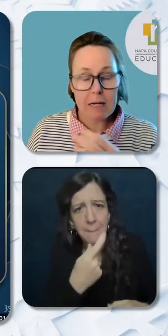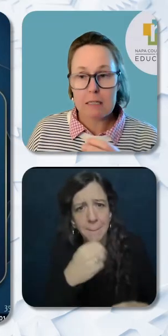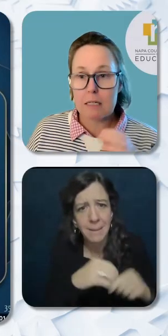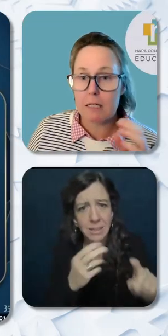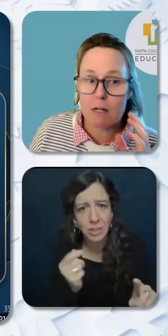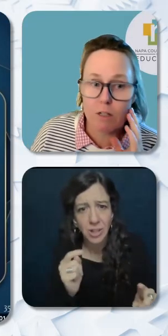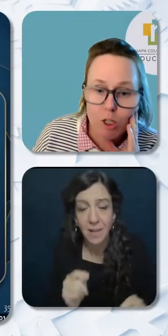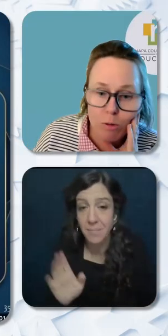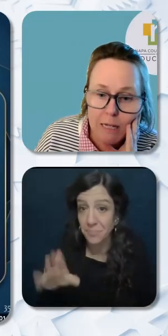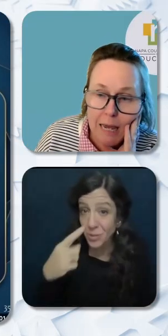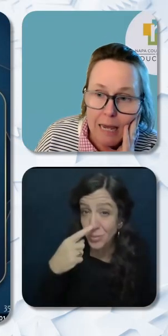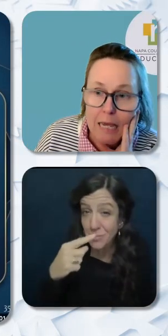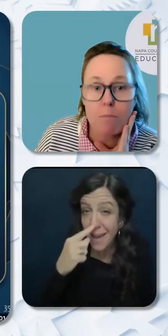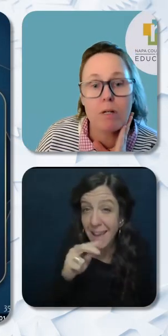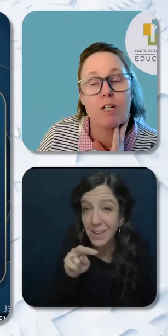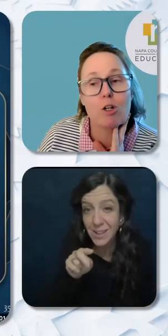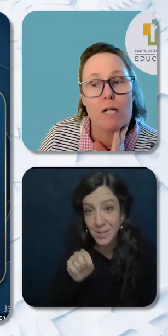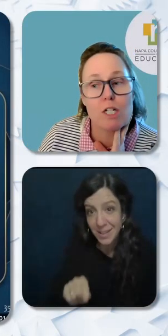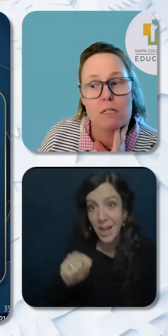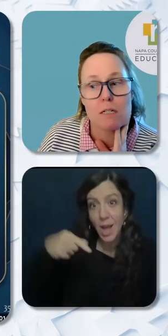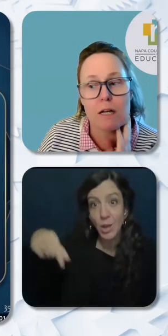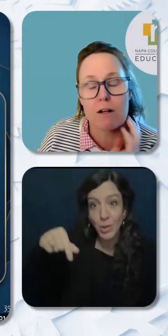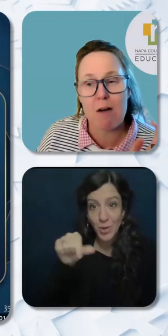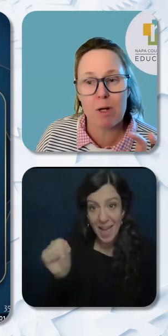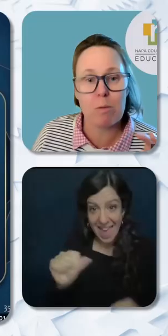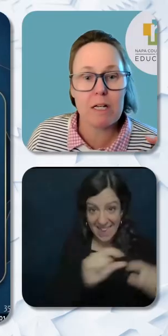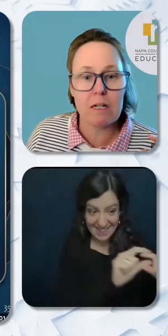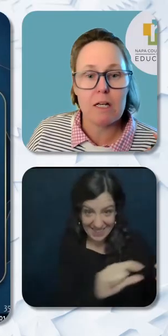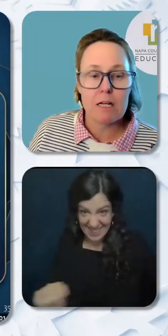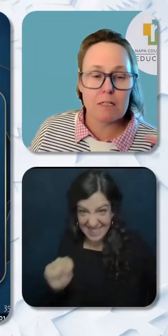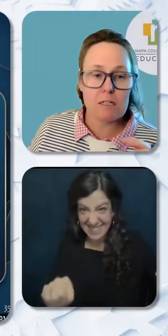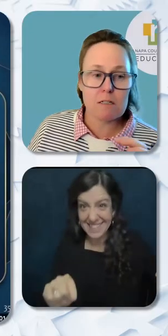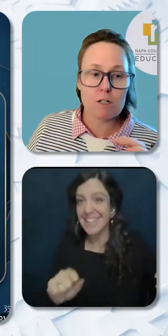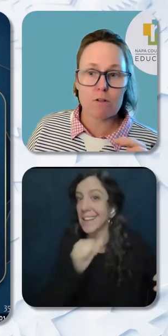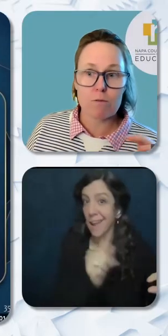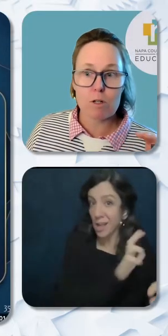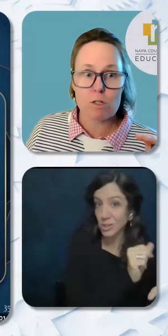wouldn't mind clicking on the Q&A and putting your questions in there, that way we can… it's easier